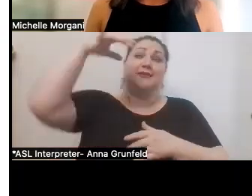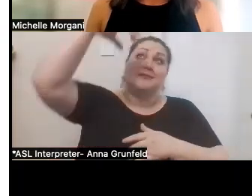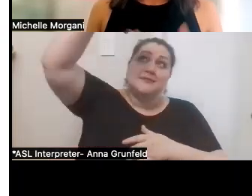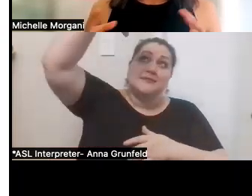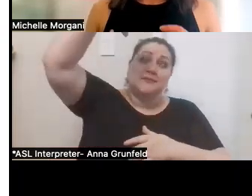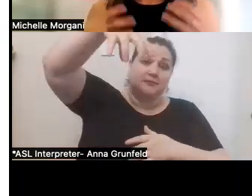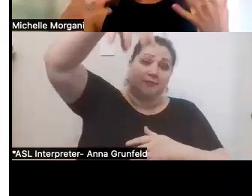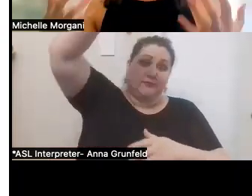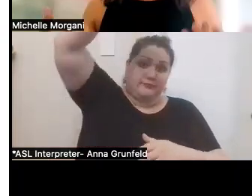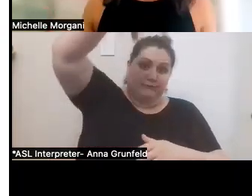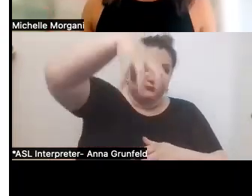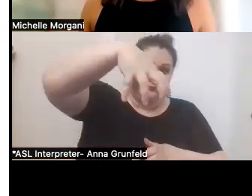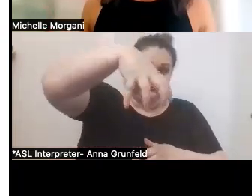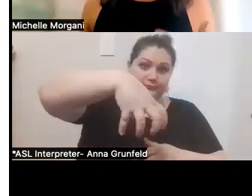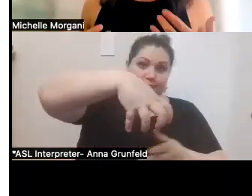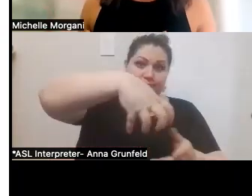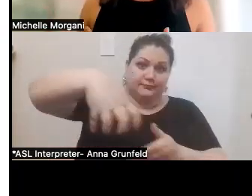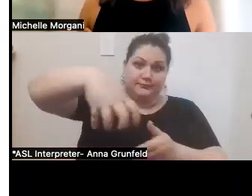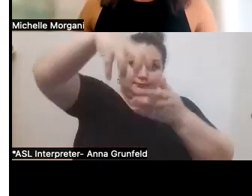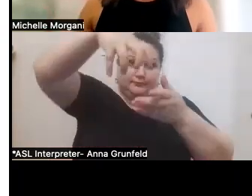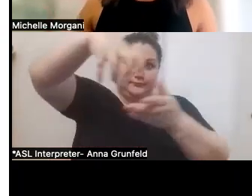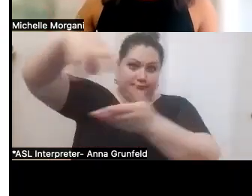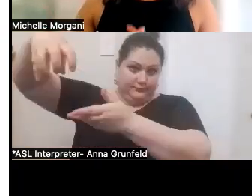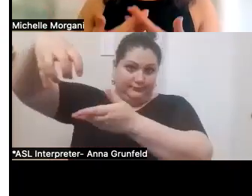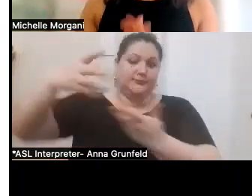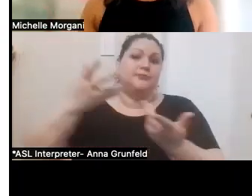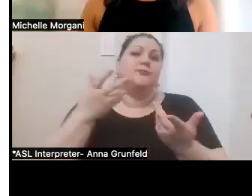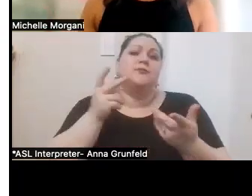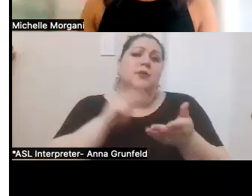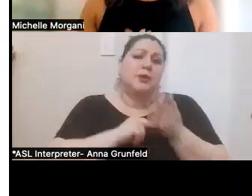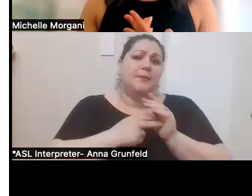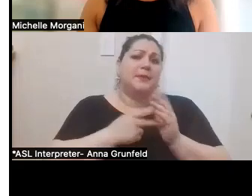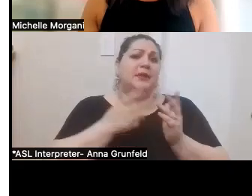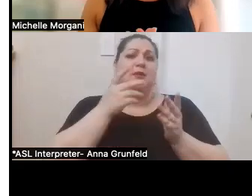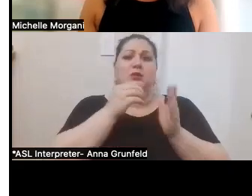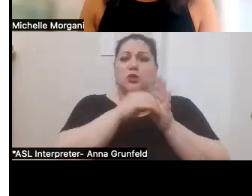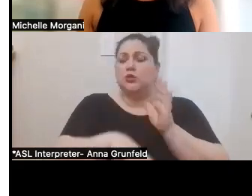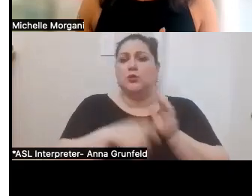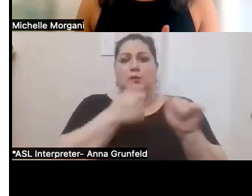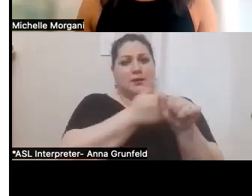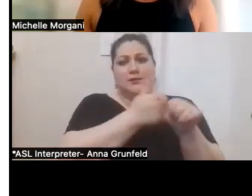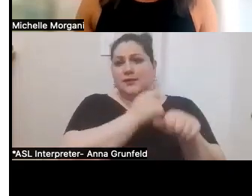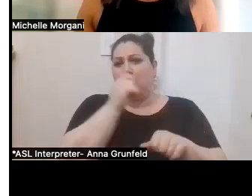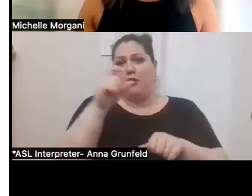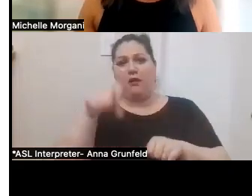student to not have to utilize their own body to assist to assist a client and keeping that client